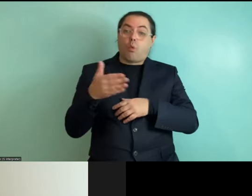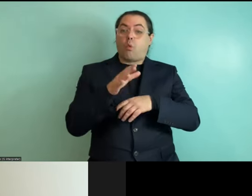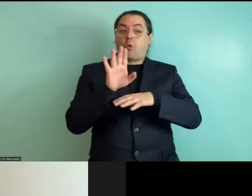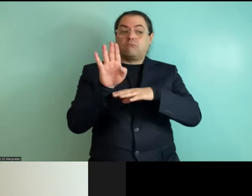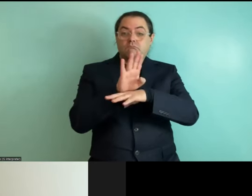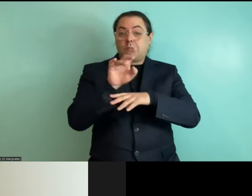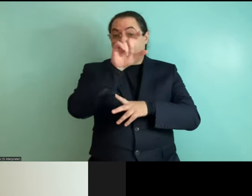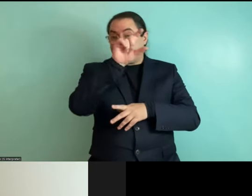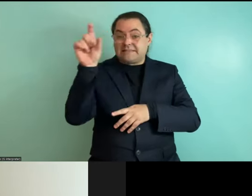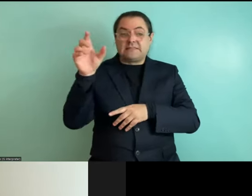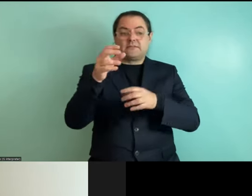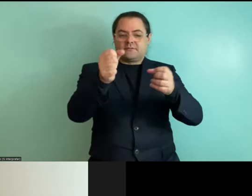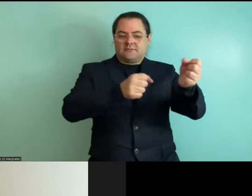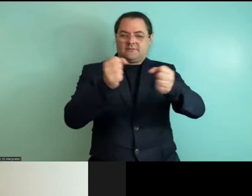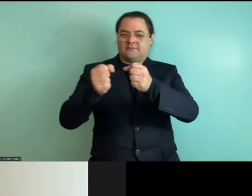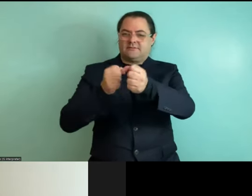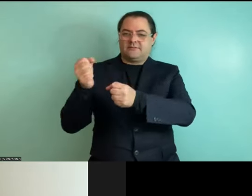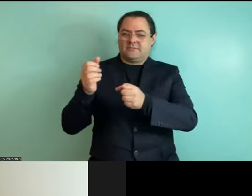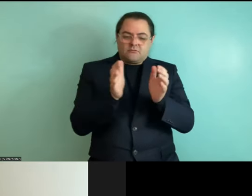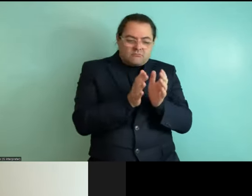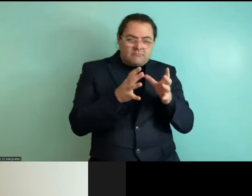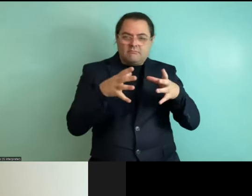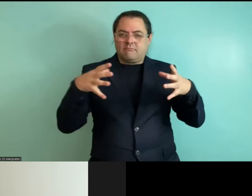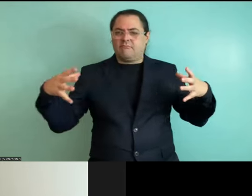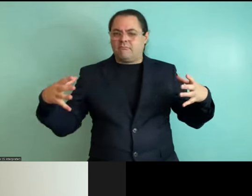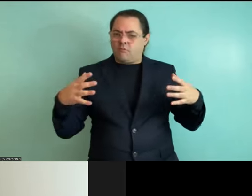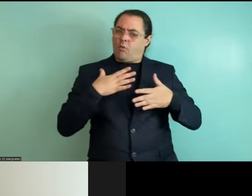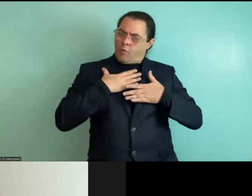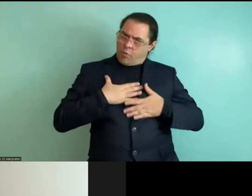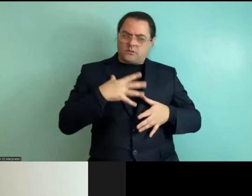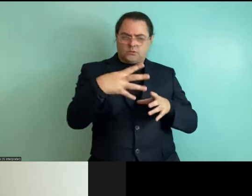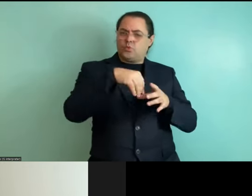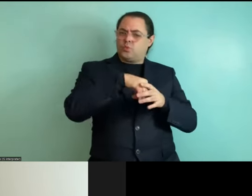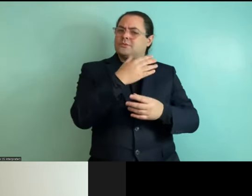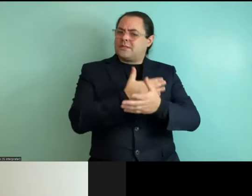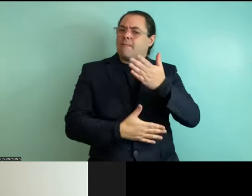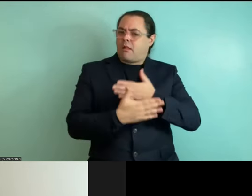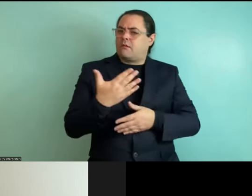organizations, be it small or big that has be disability inclusive and actually very